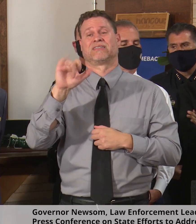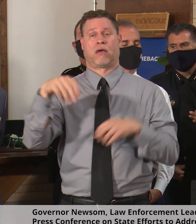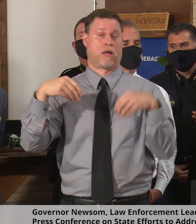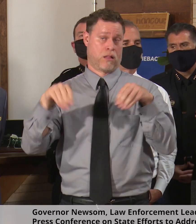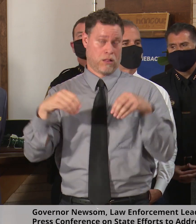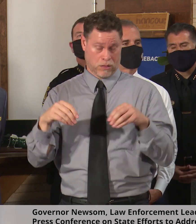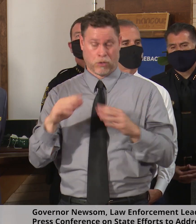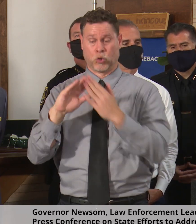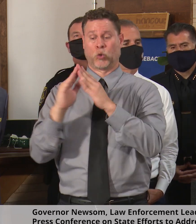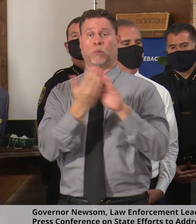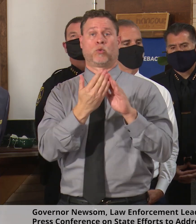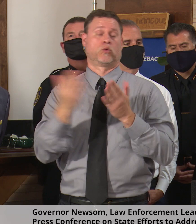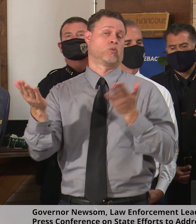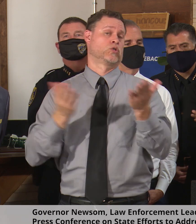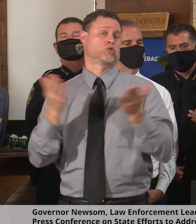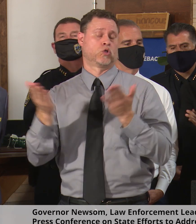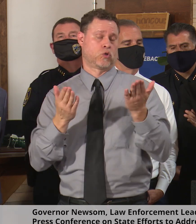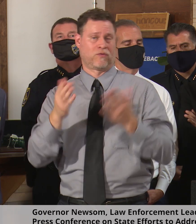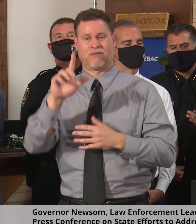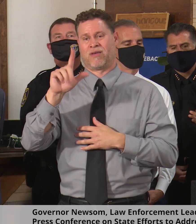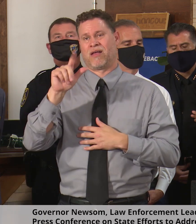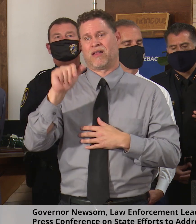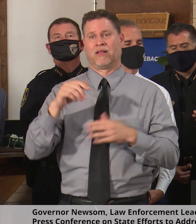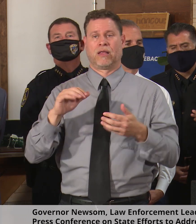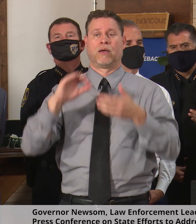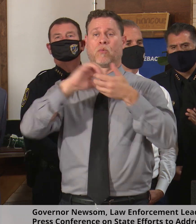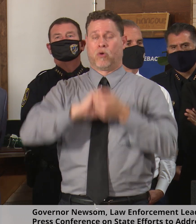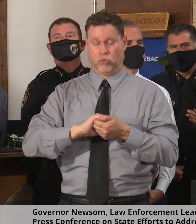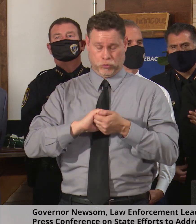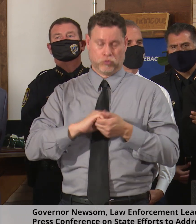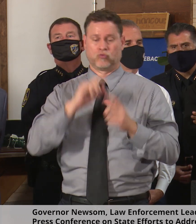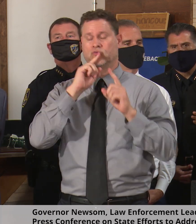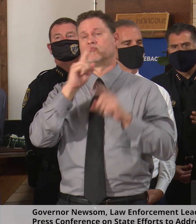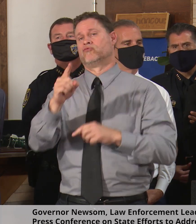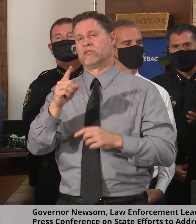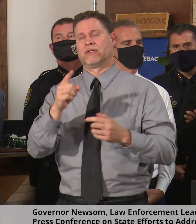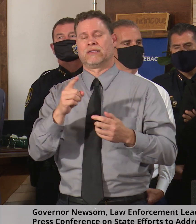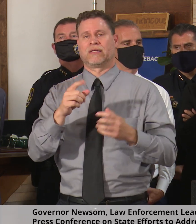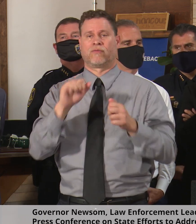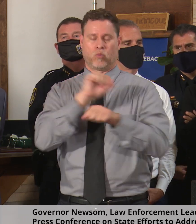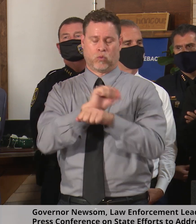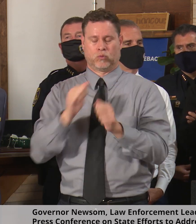the communities we serve and our allied agency partners really have to work together to make